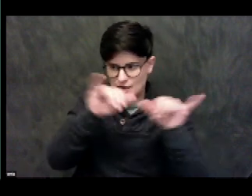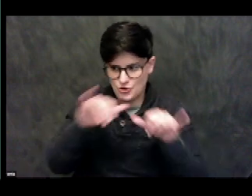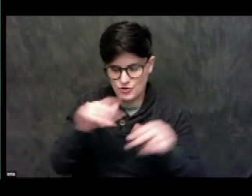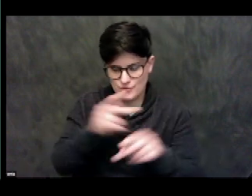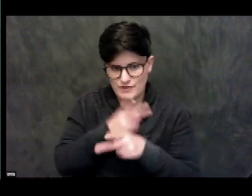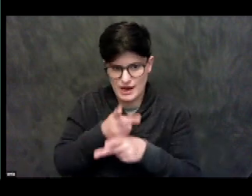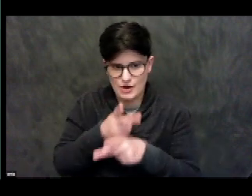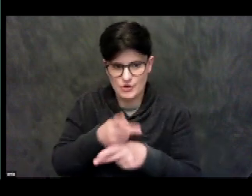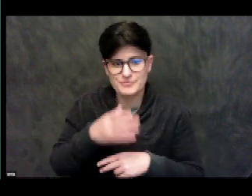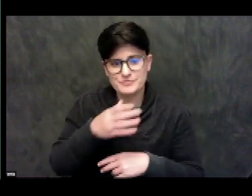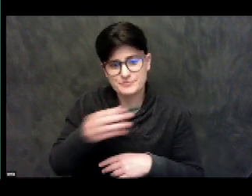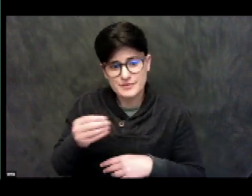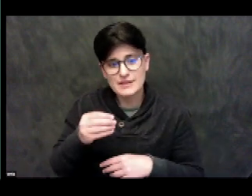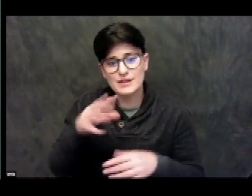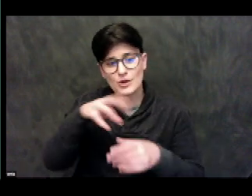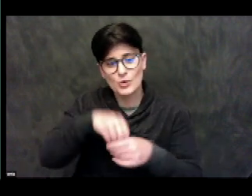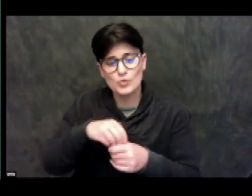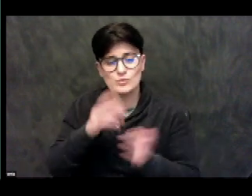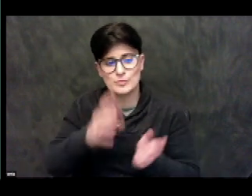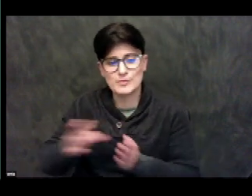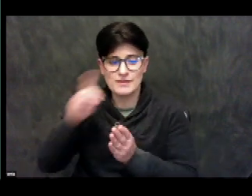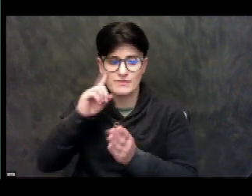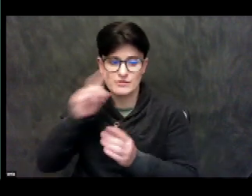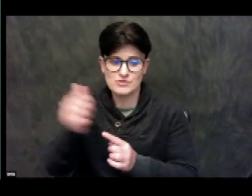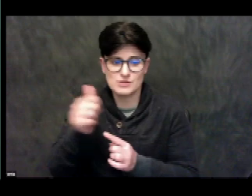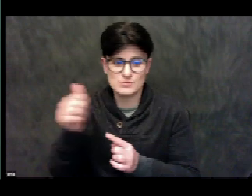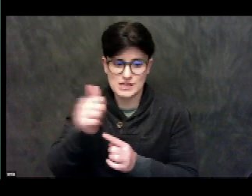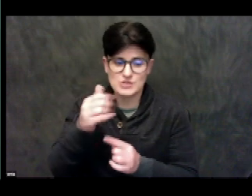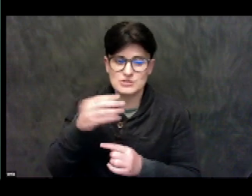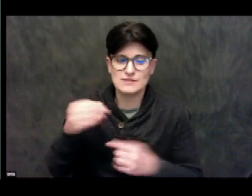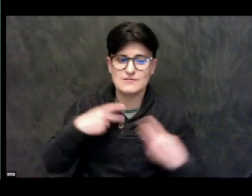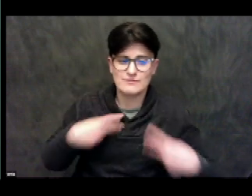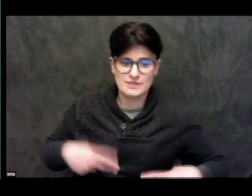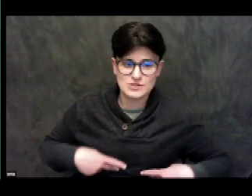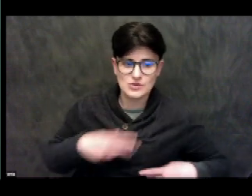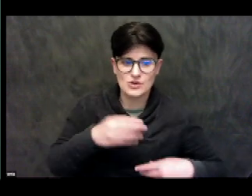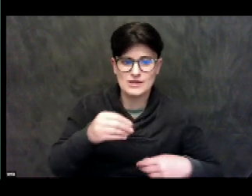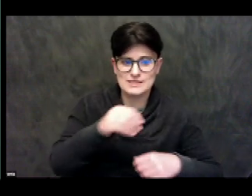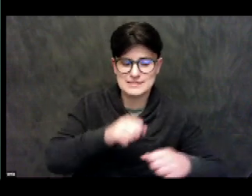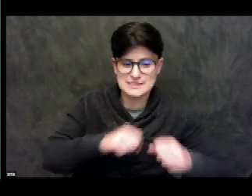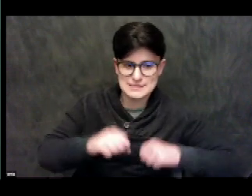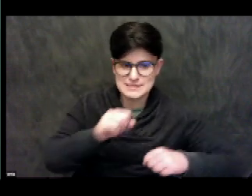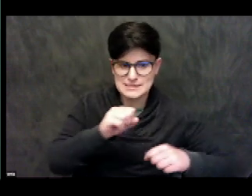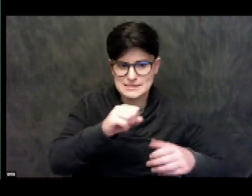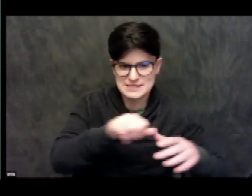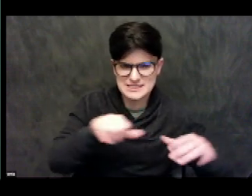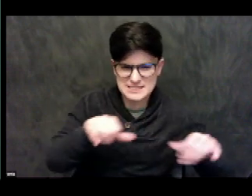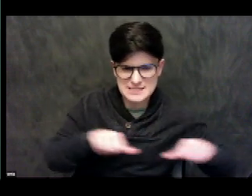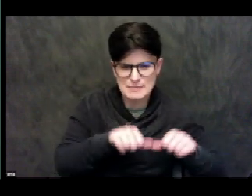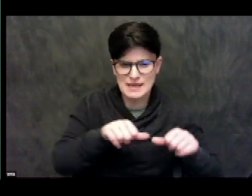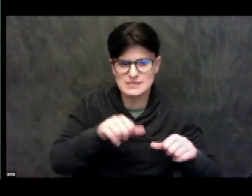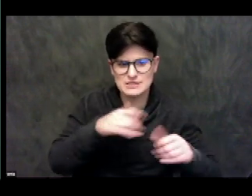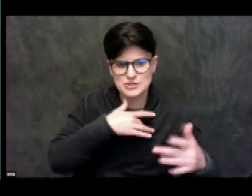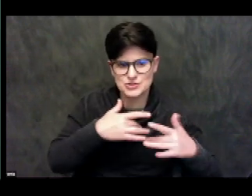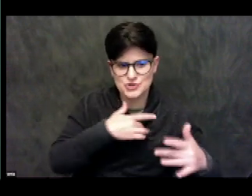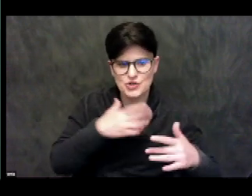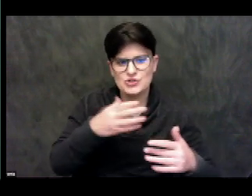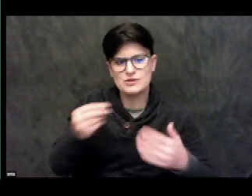transportation and physical and space concerns that we discussed already and some supportive accommodations that we'll get into in a little bit.